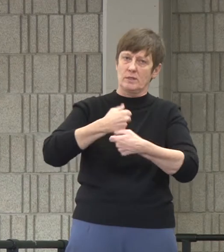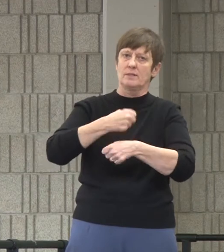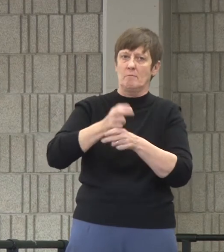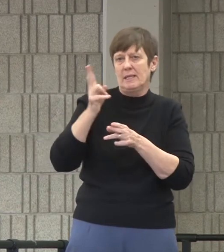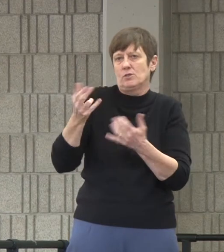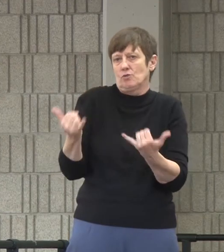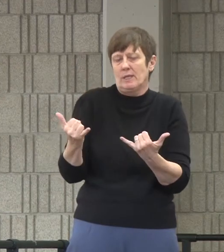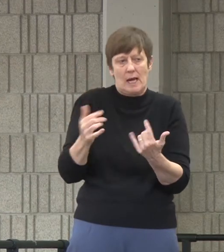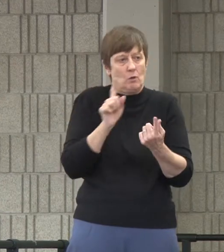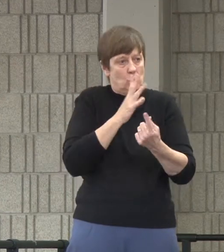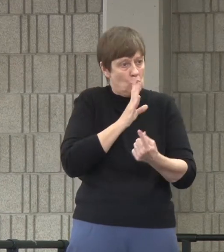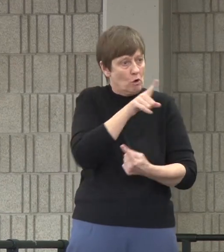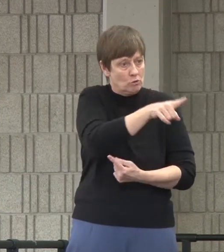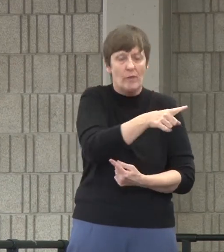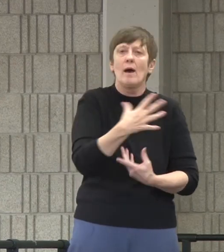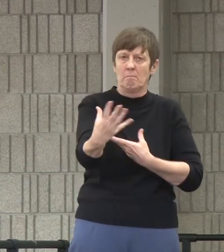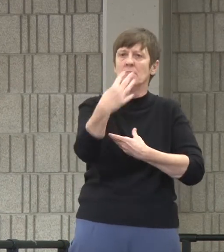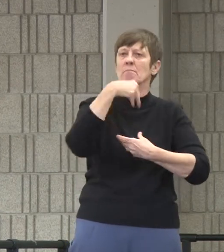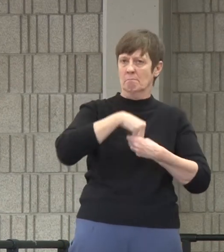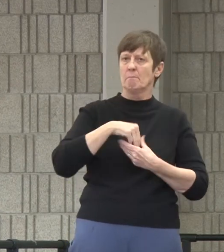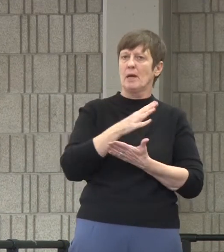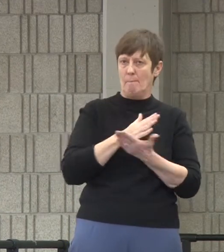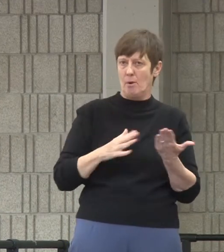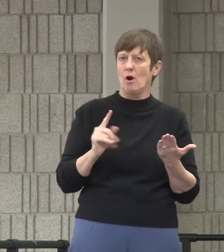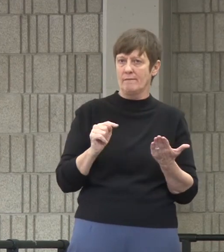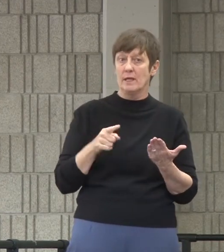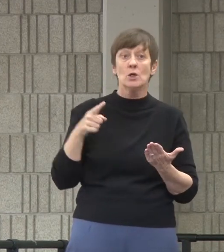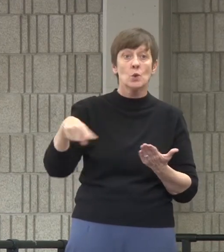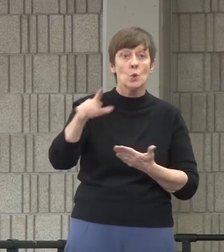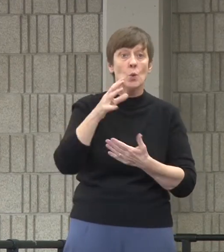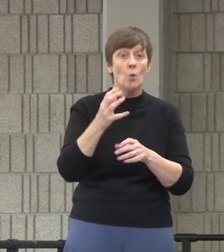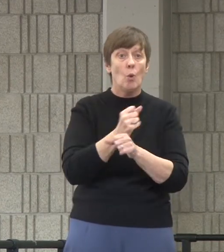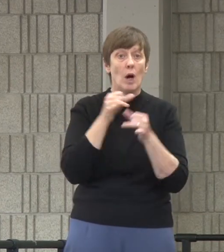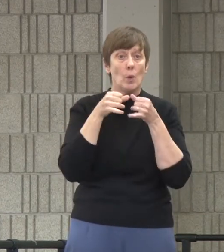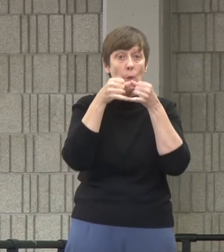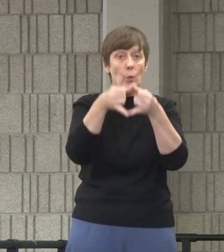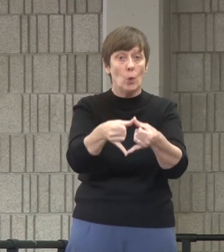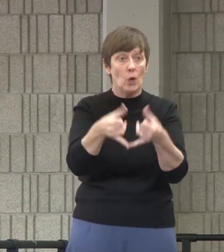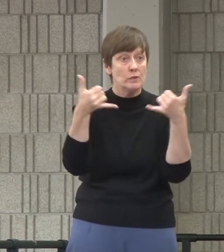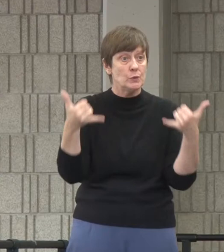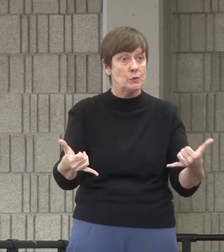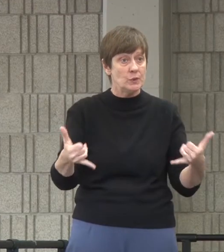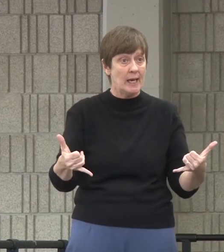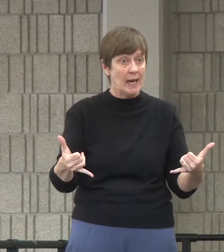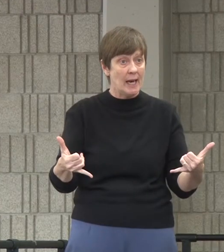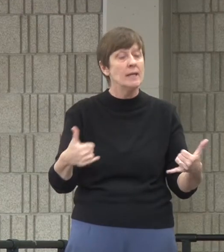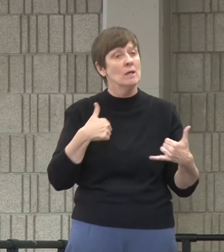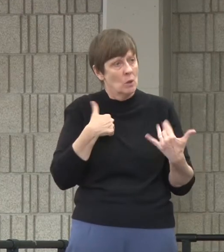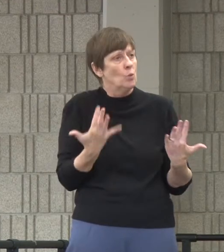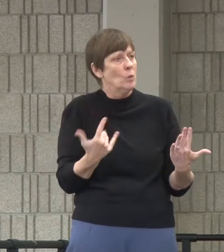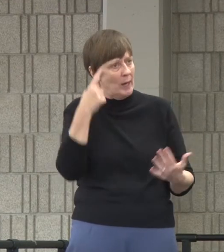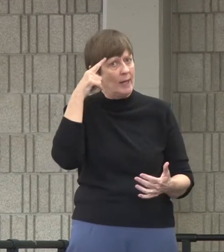And those of you who won awards today, you are the ones we have been waiting for in the